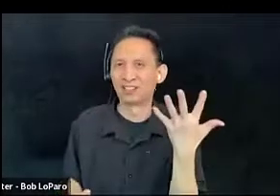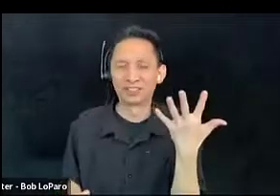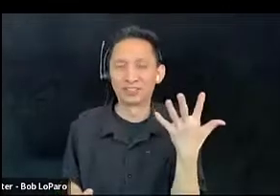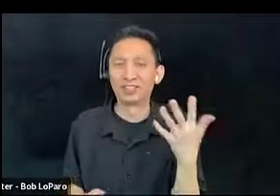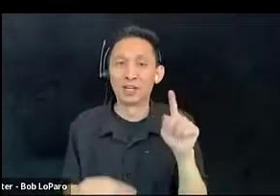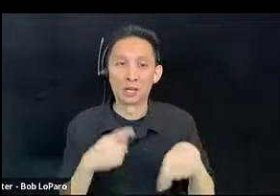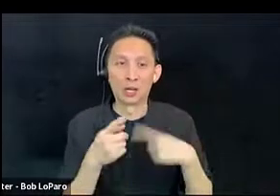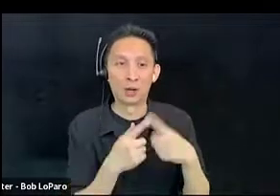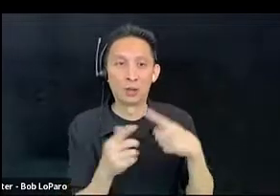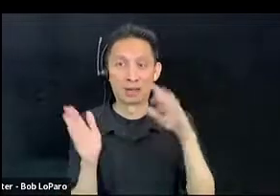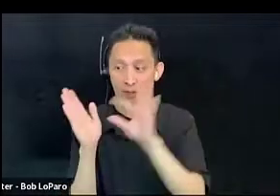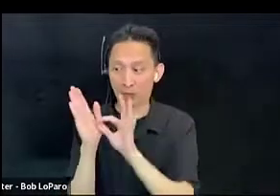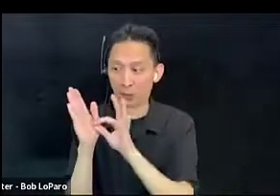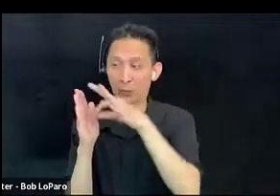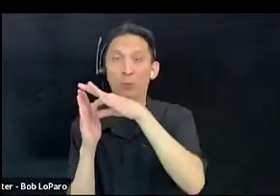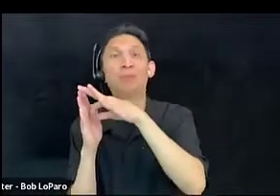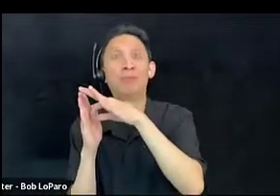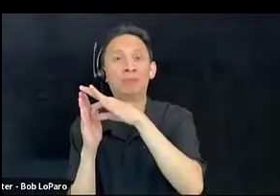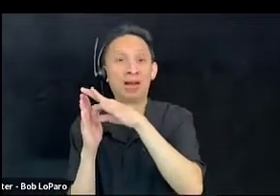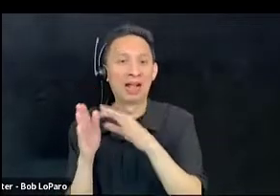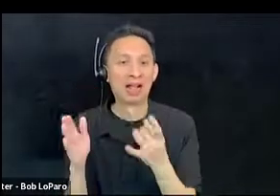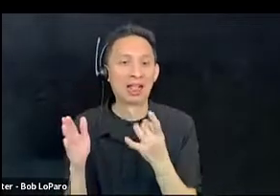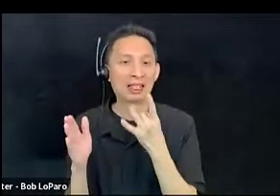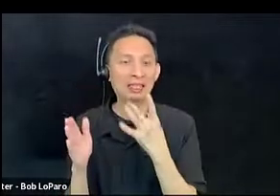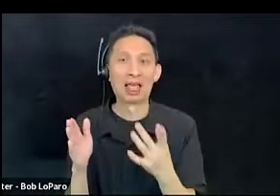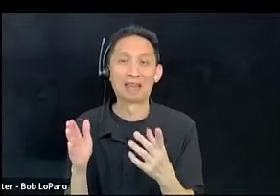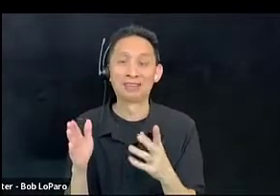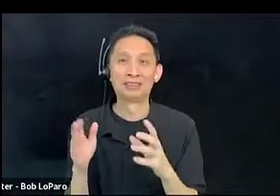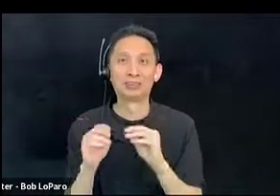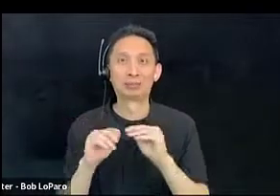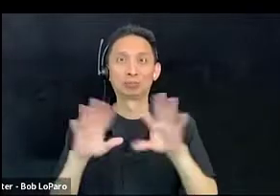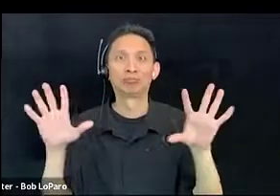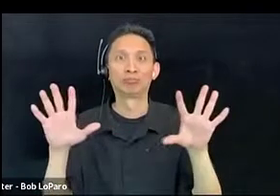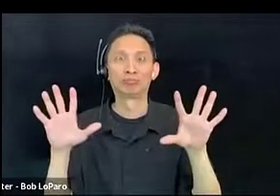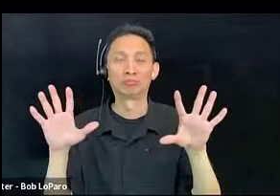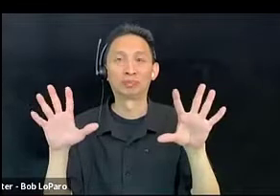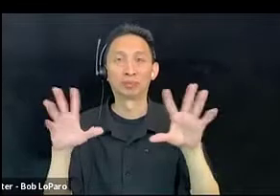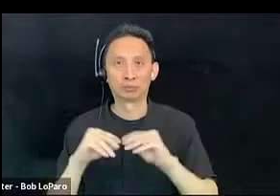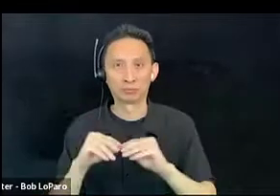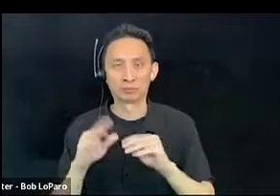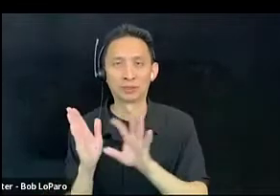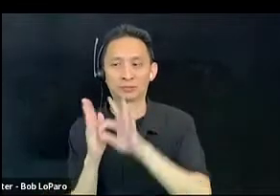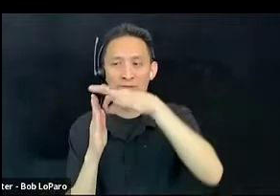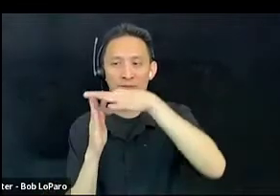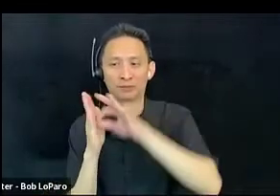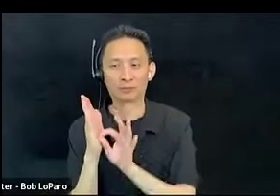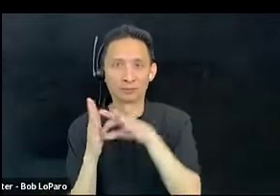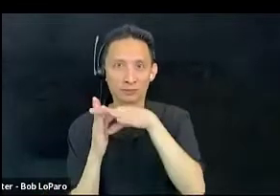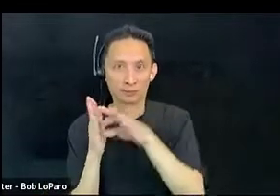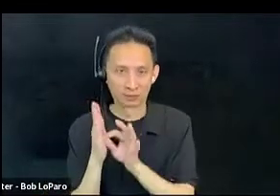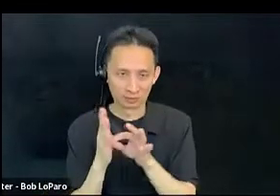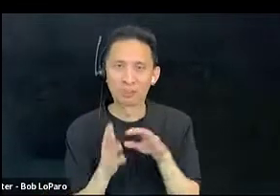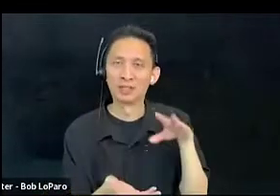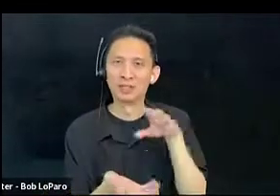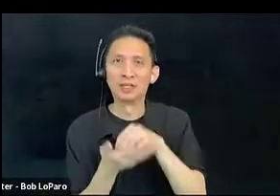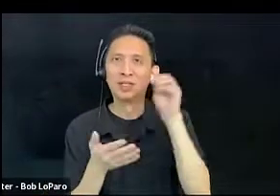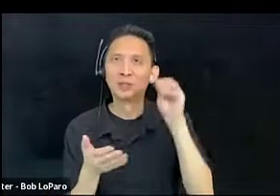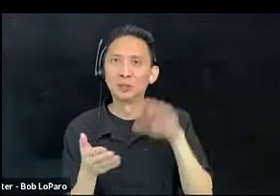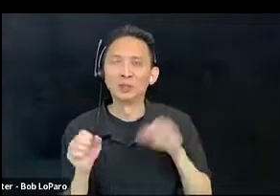the switch, it actually lights up. So, it had a really nice sort of cause and effect connection with the experience of turning on the light box.